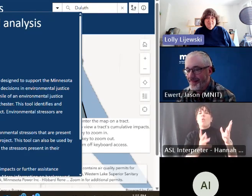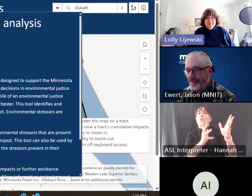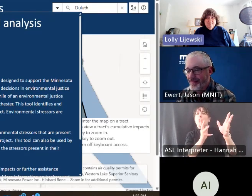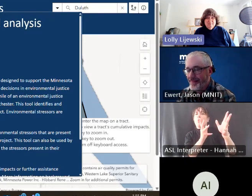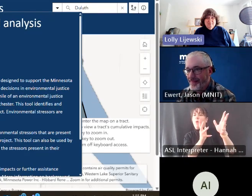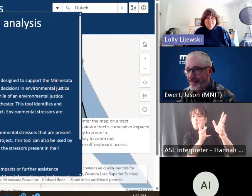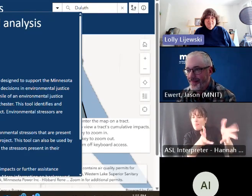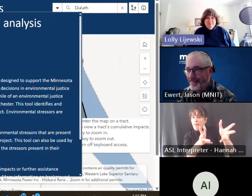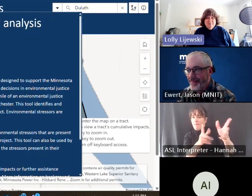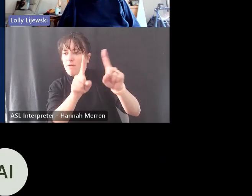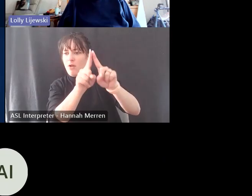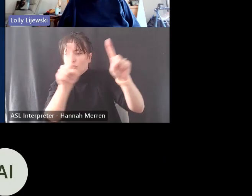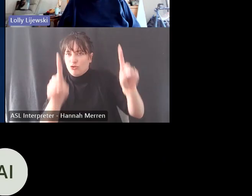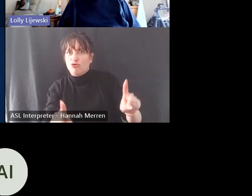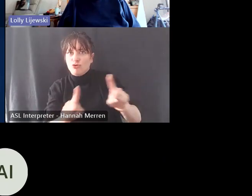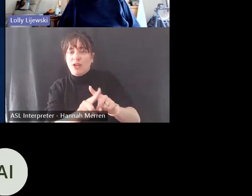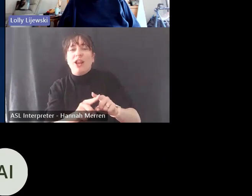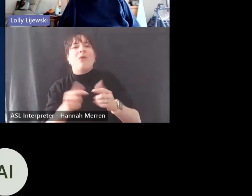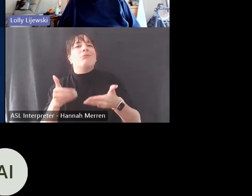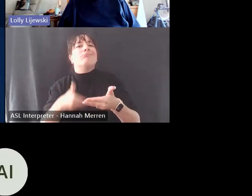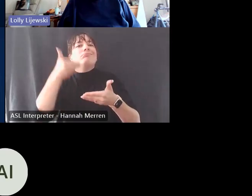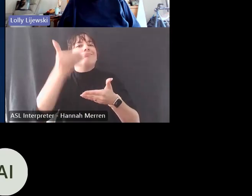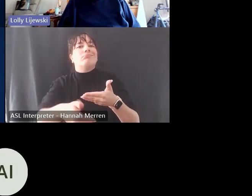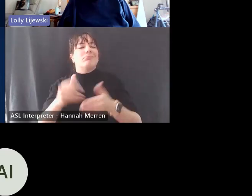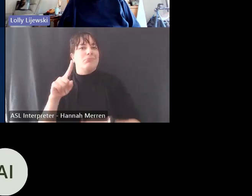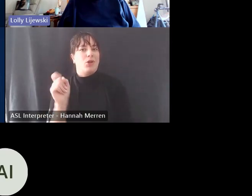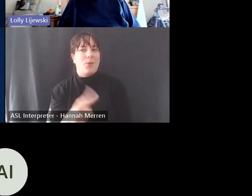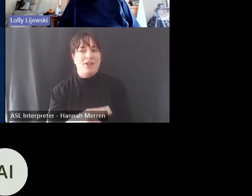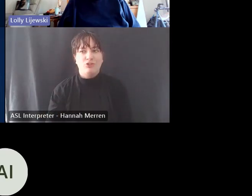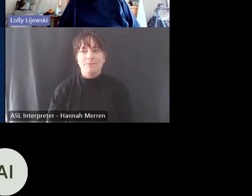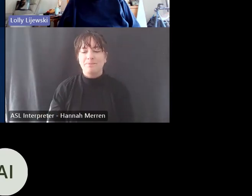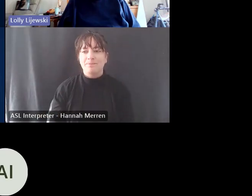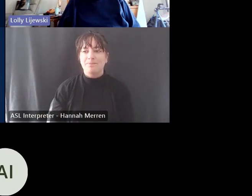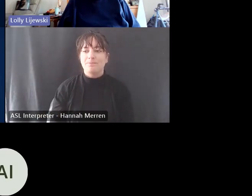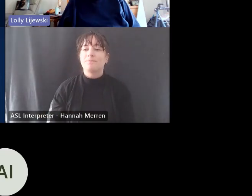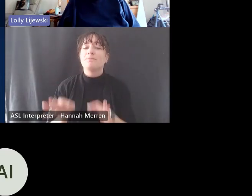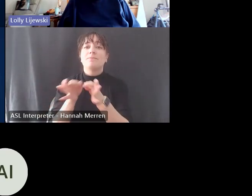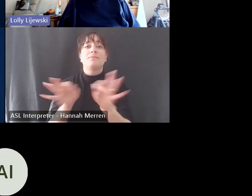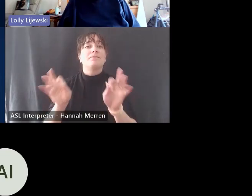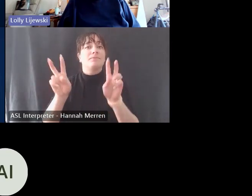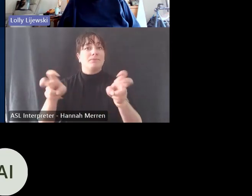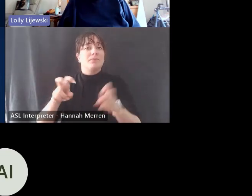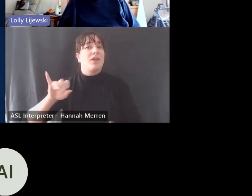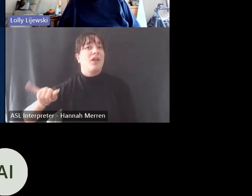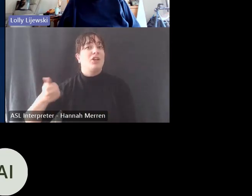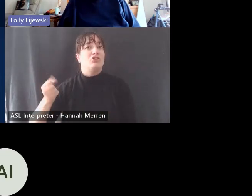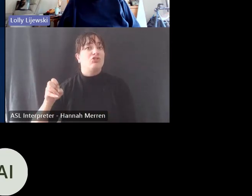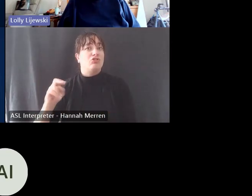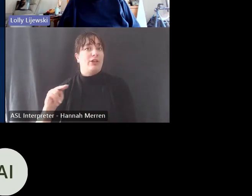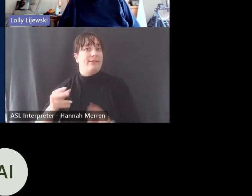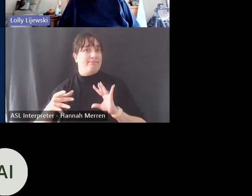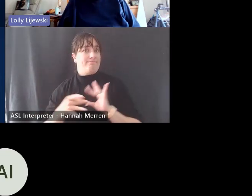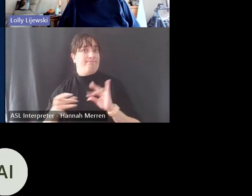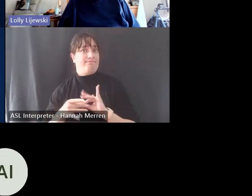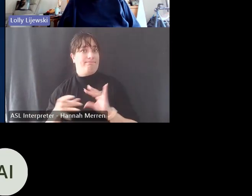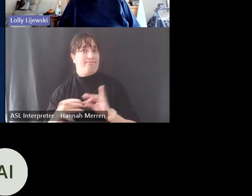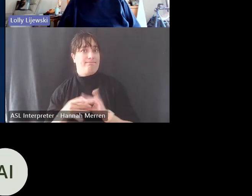And the next question is, Jason talked a lot about scripting. And so people were wondering, is this custom script